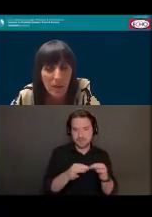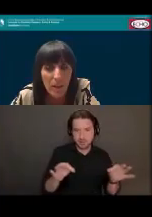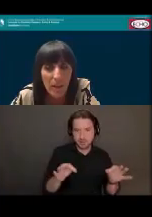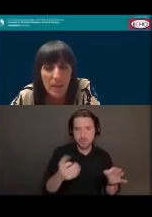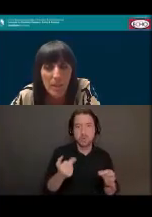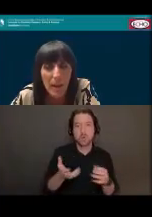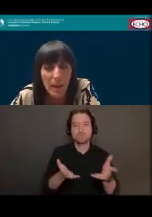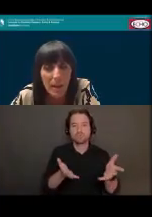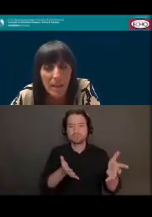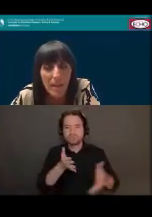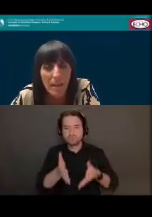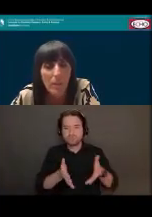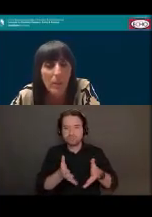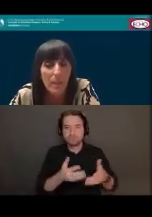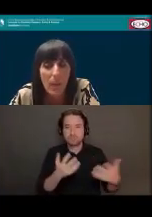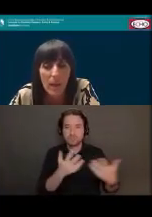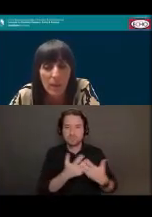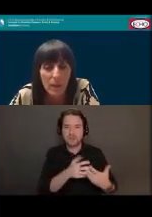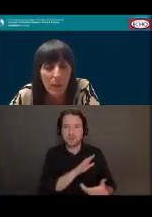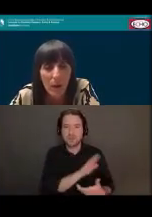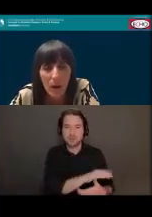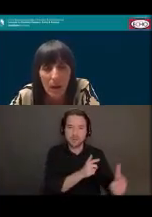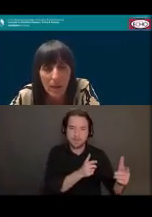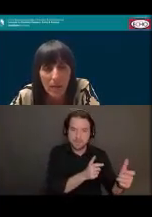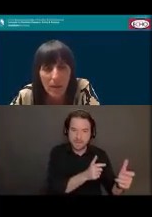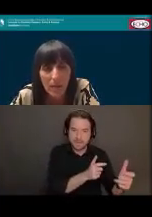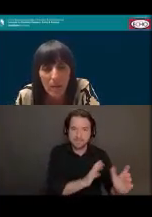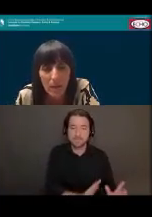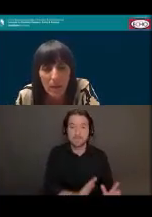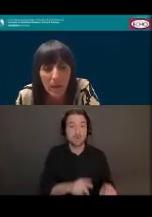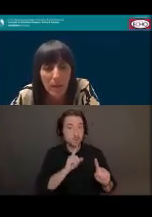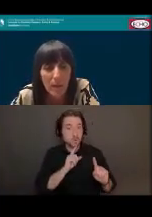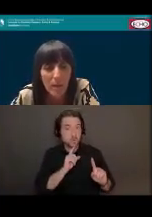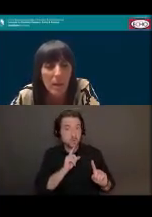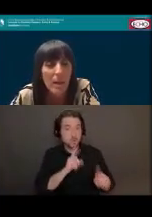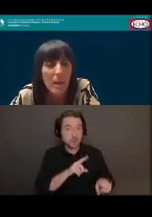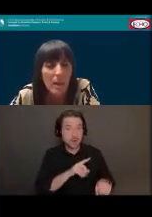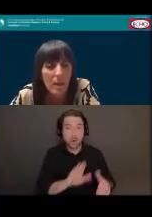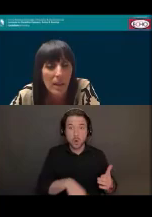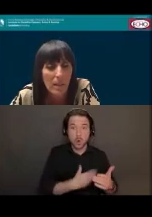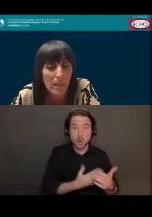child's pace respond to all of those communication attempts,